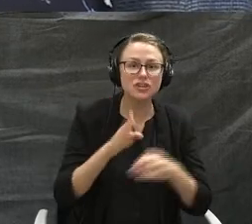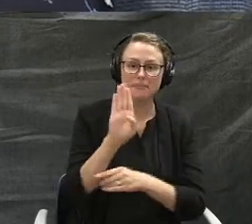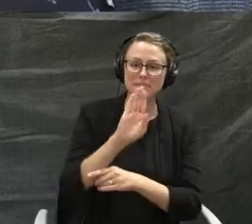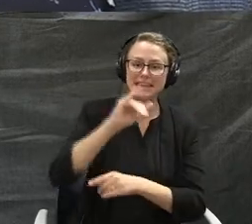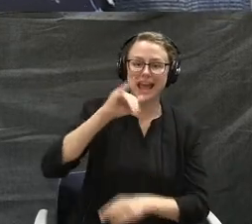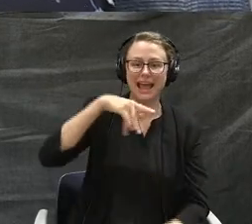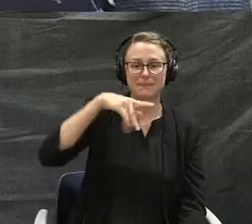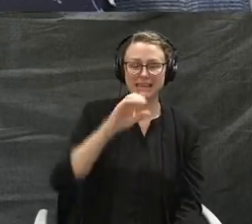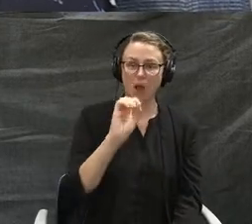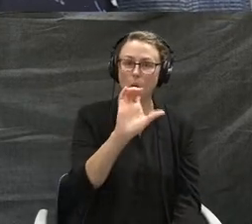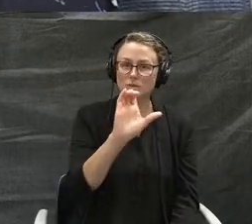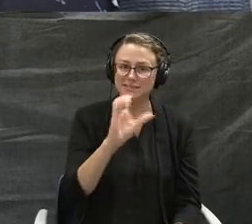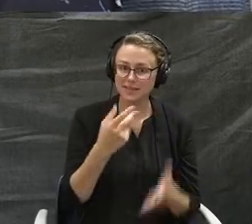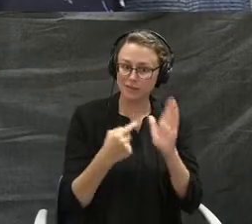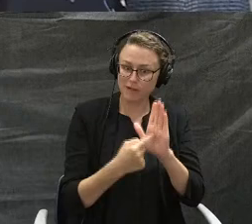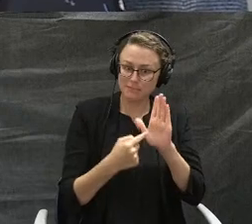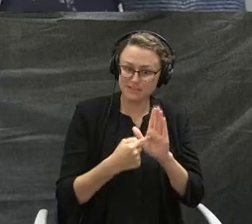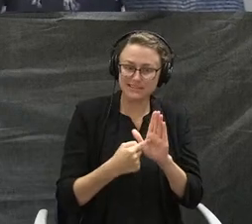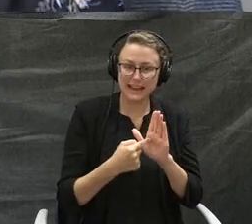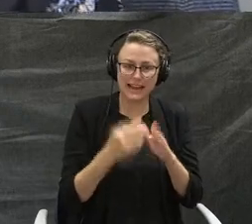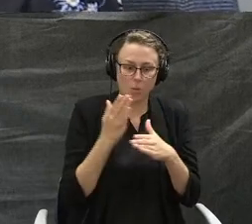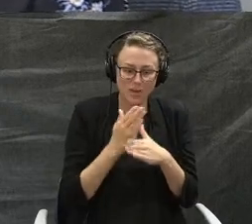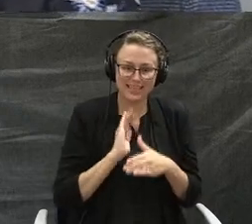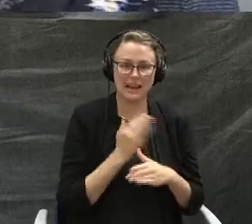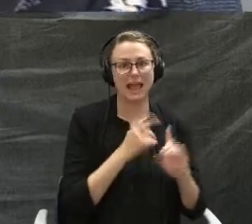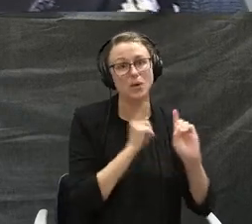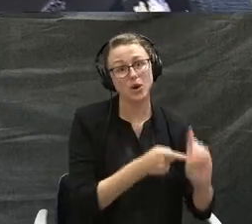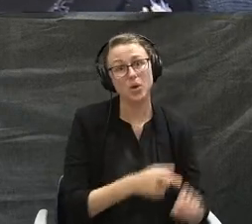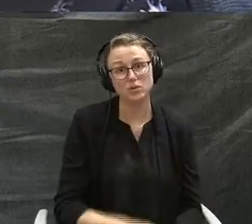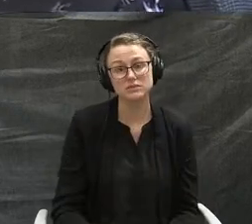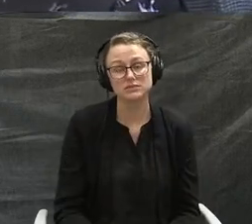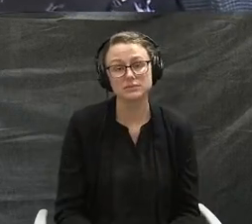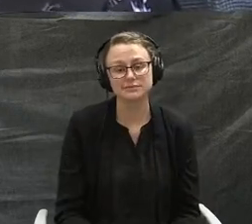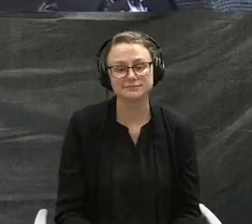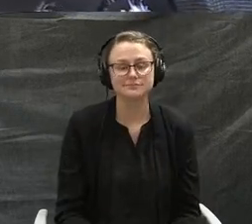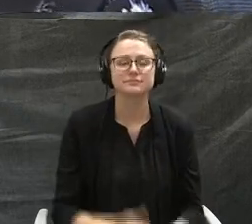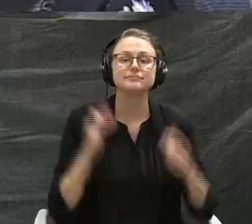represented within these goals? A question from Frank Zimmermann